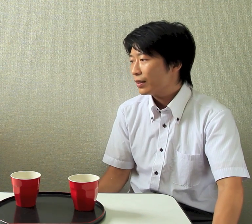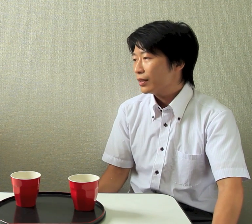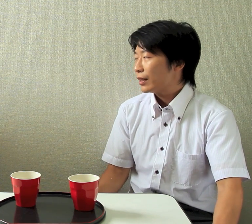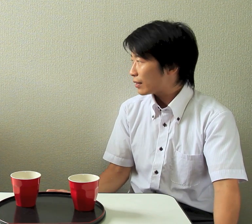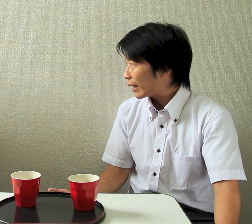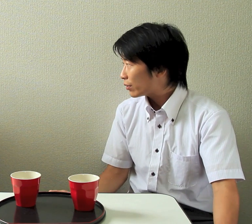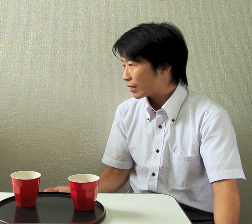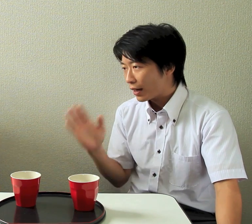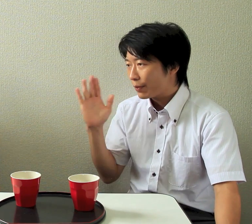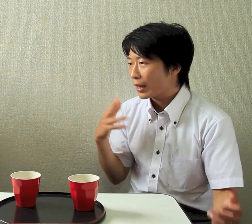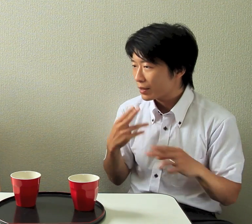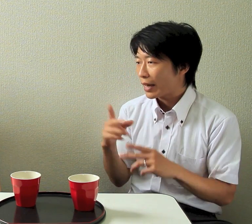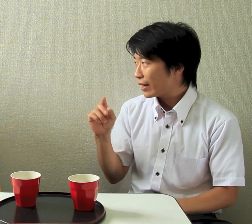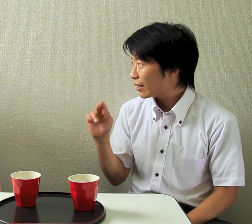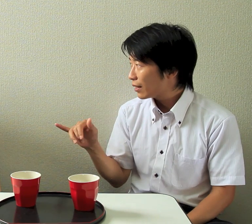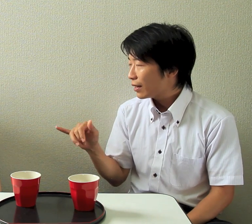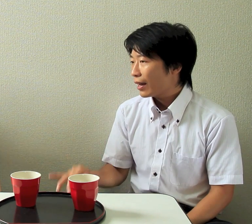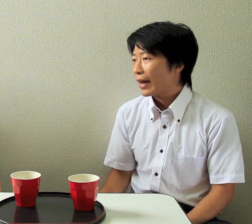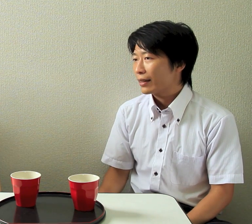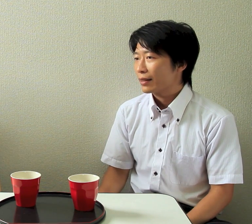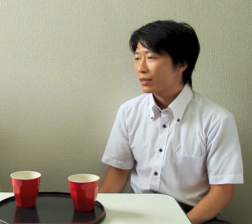I introduced myself in Sign Language.